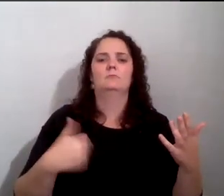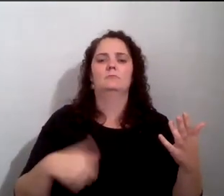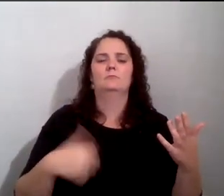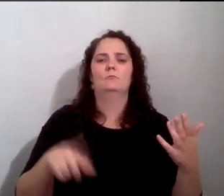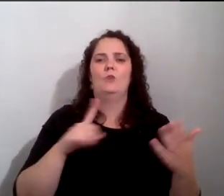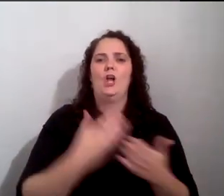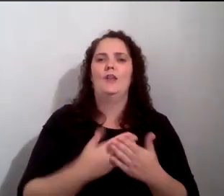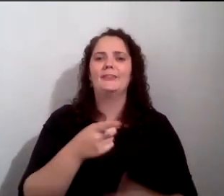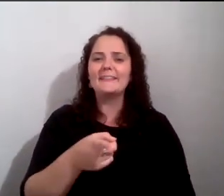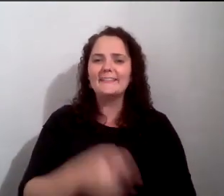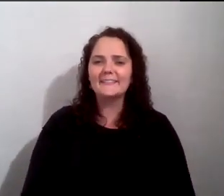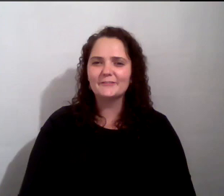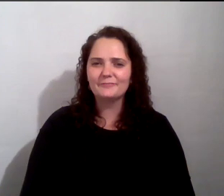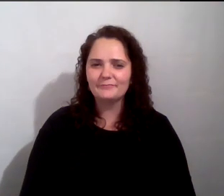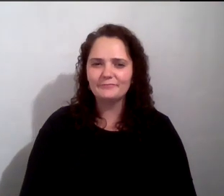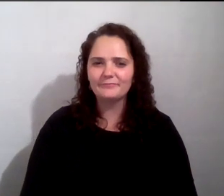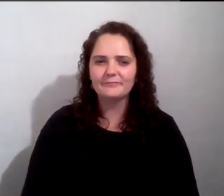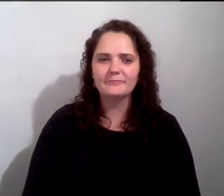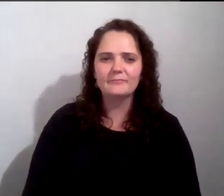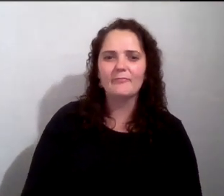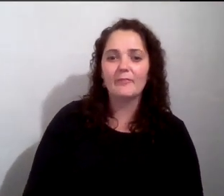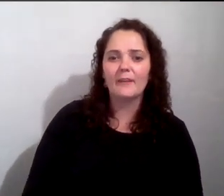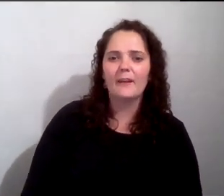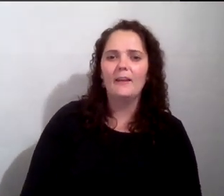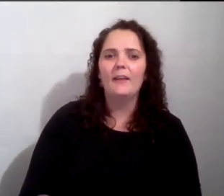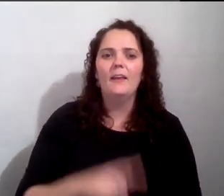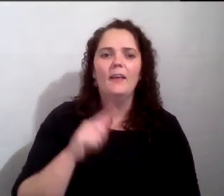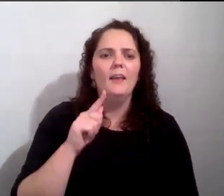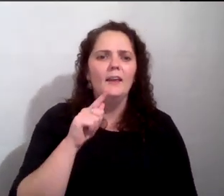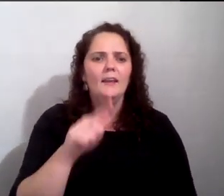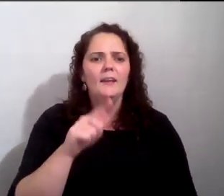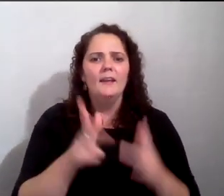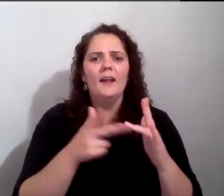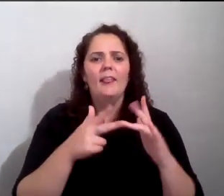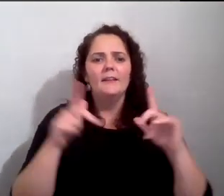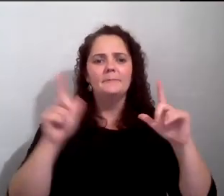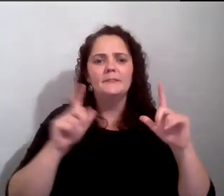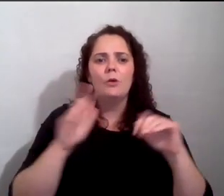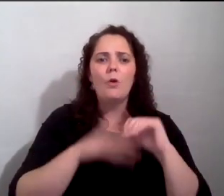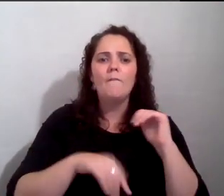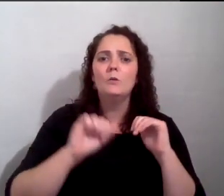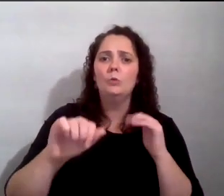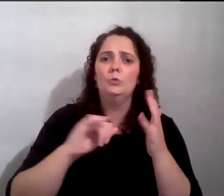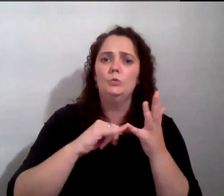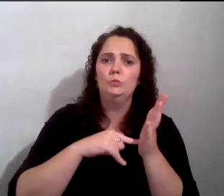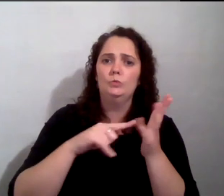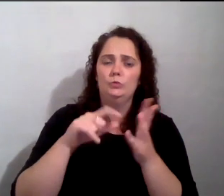what it was actually doing. Yeah yeah great well, the next image I have is of your studio in the